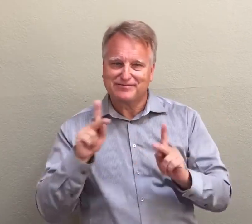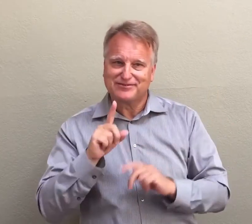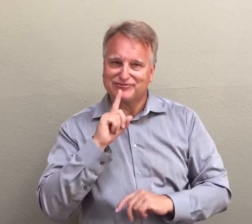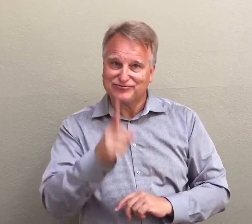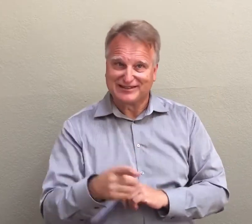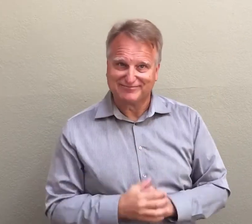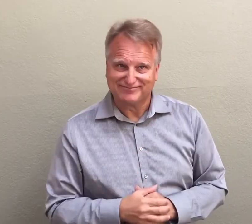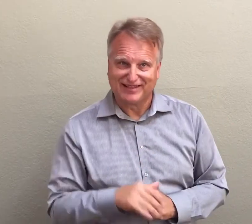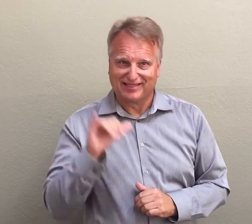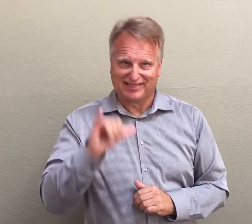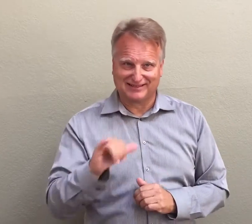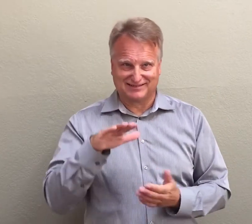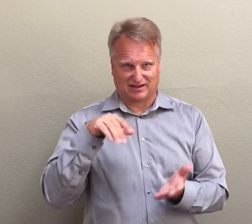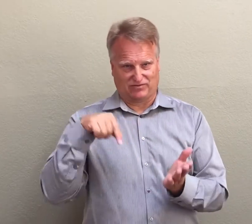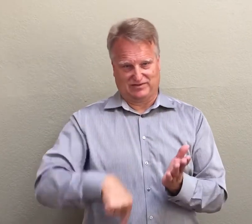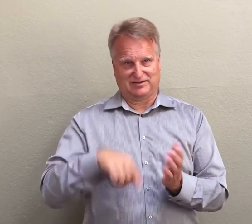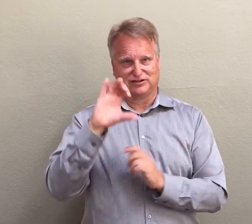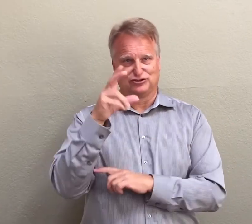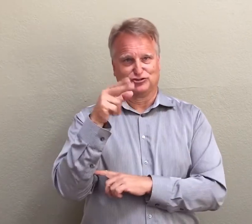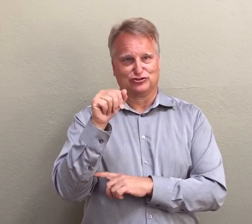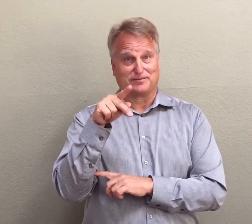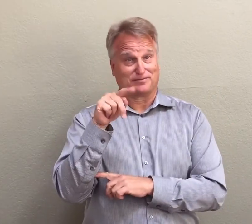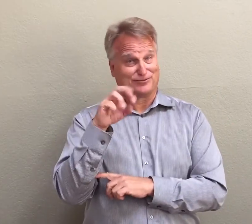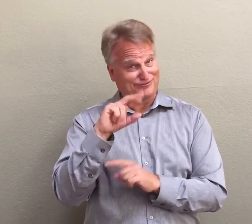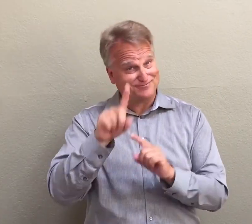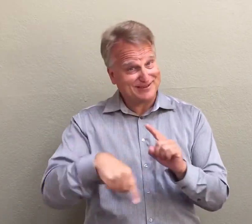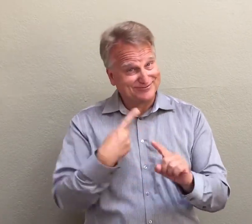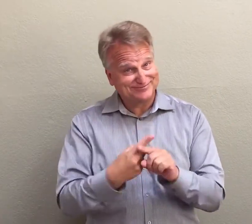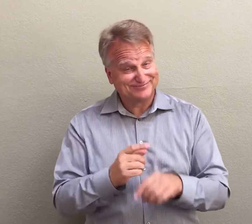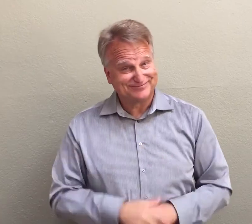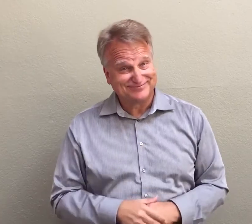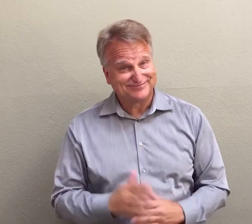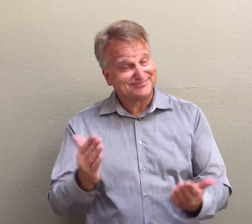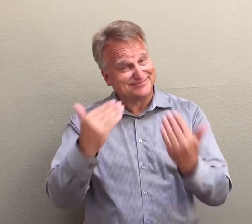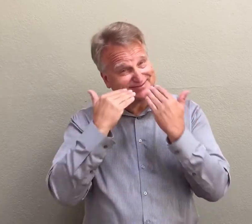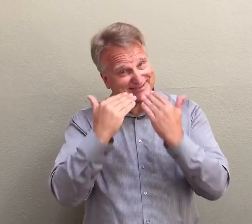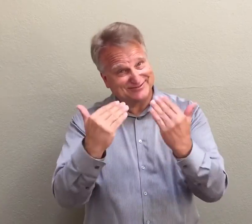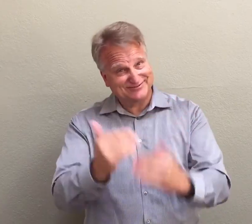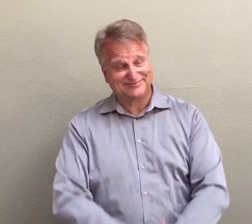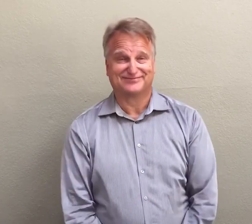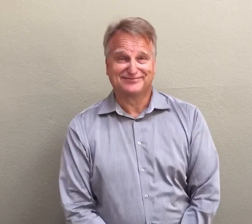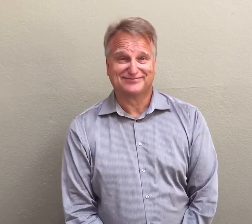That’s the focus of this chapter. Thank you.